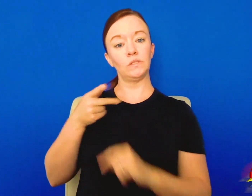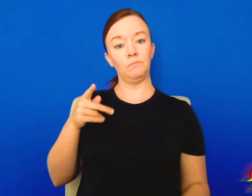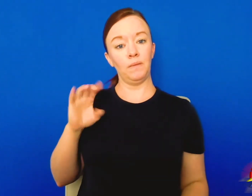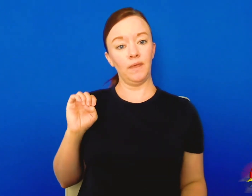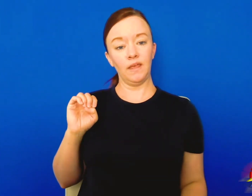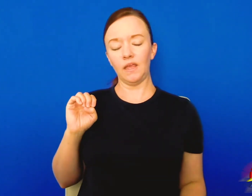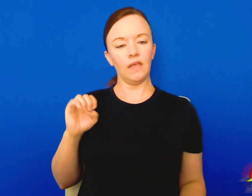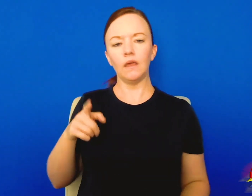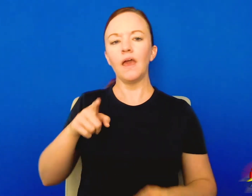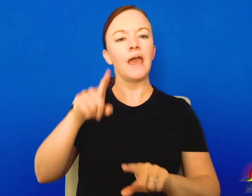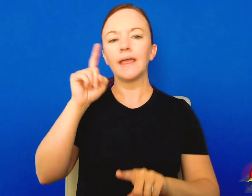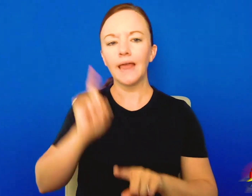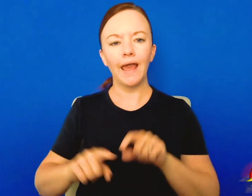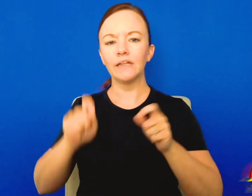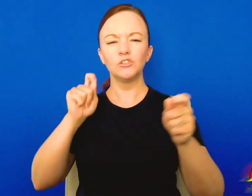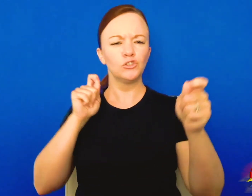OR ALTER THE PPE.